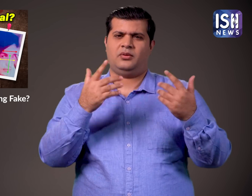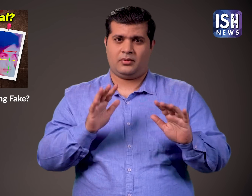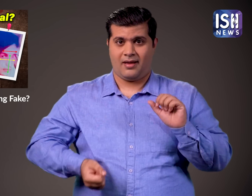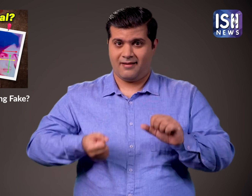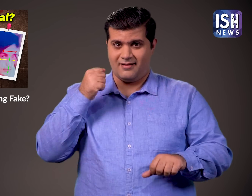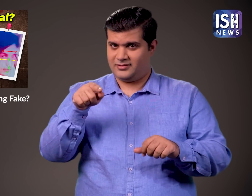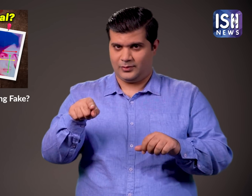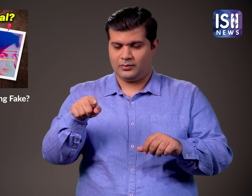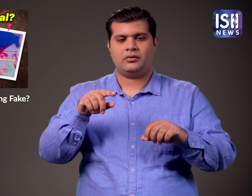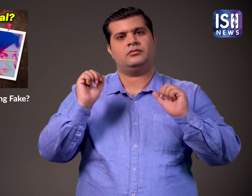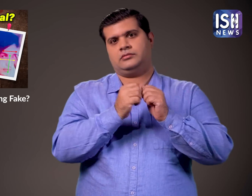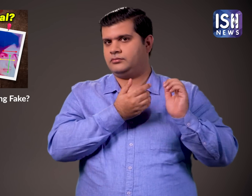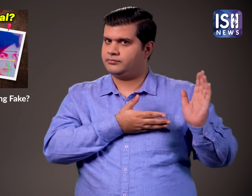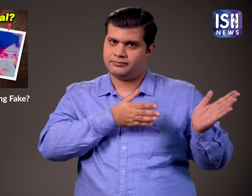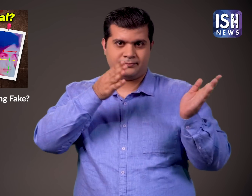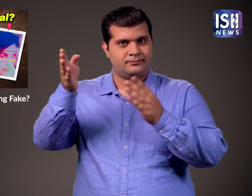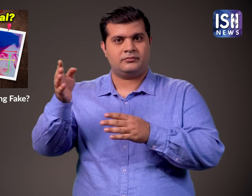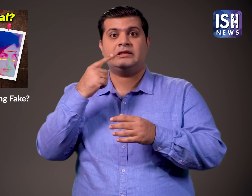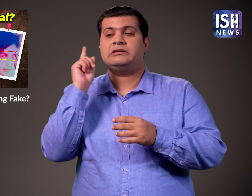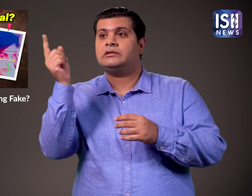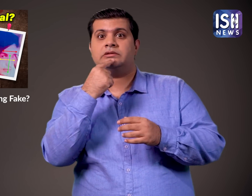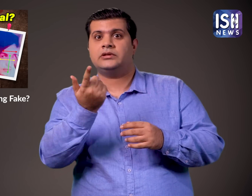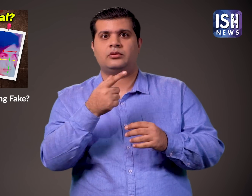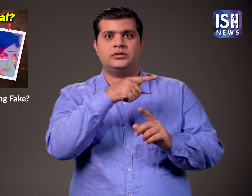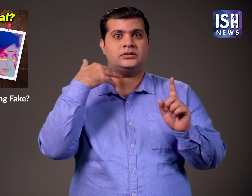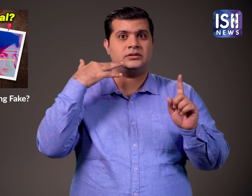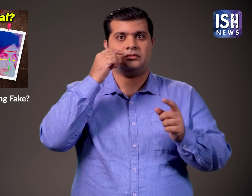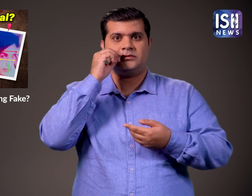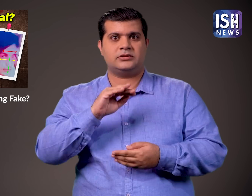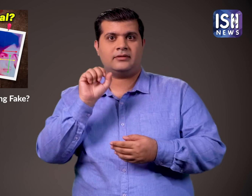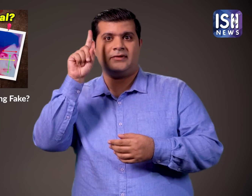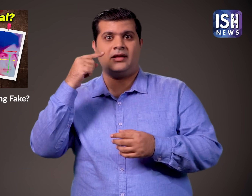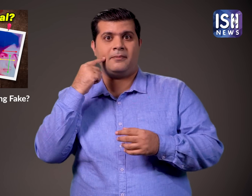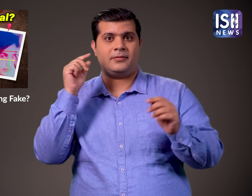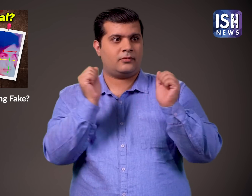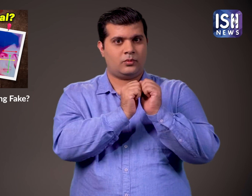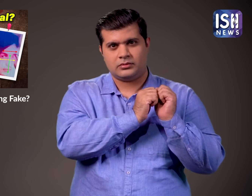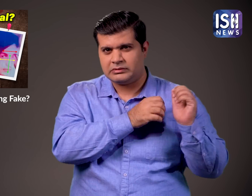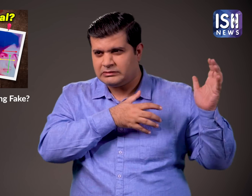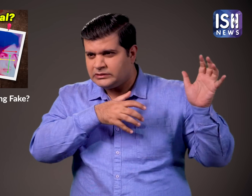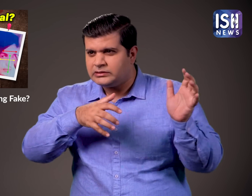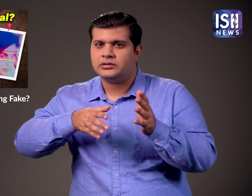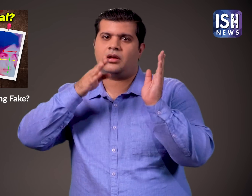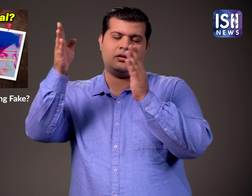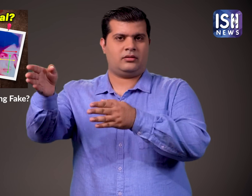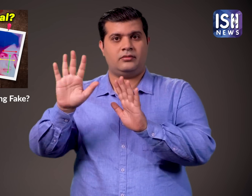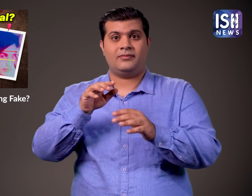Okay, so Saif was taken in an auto, and reports say Ibrahim was the one who took him.